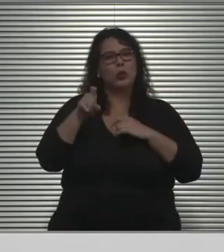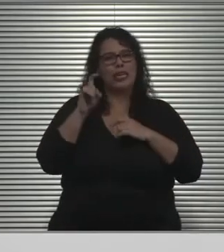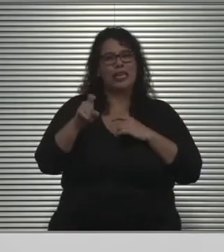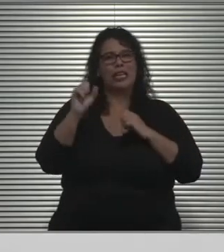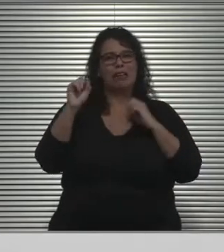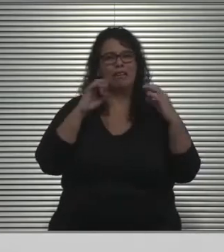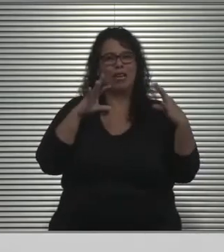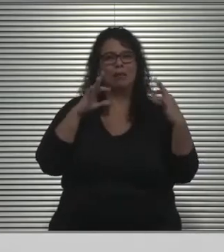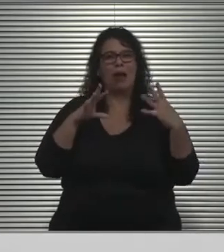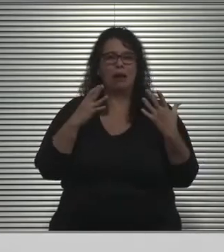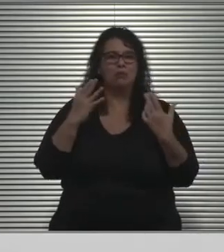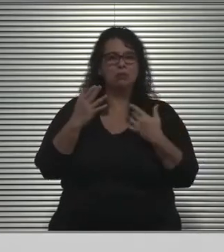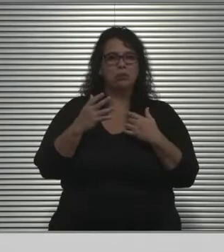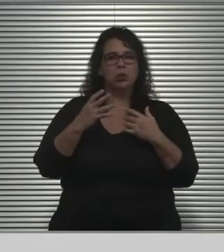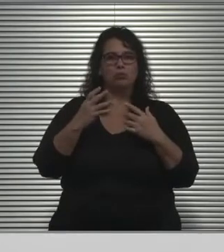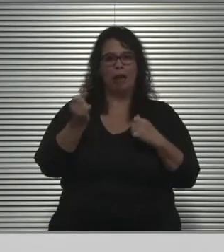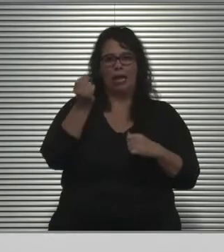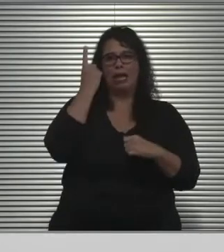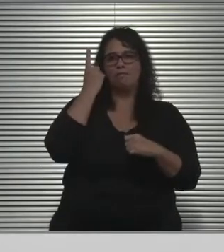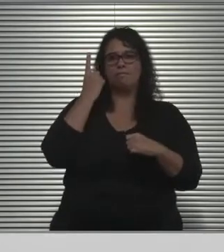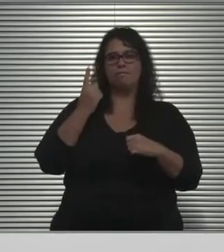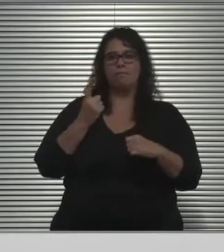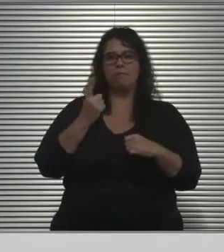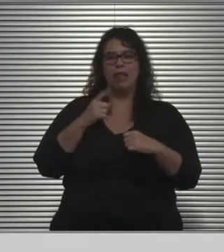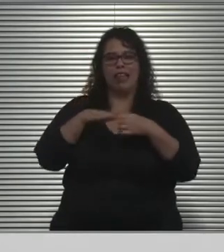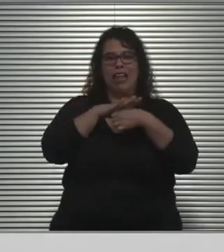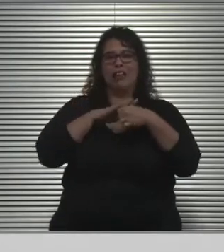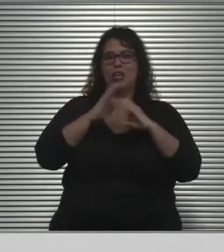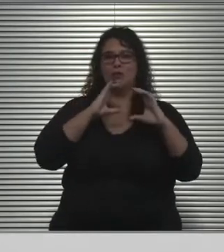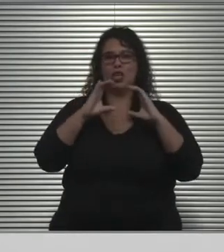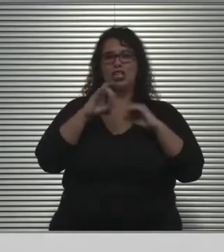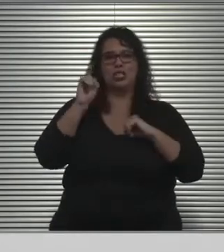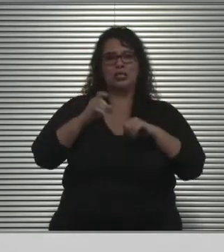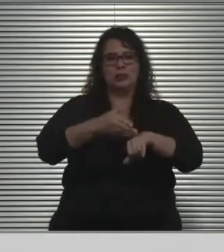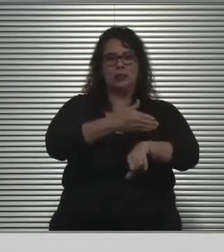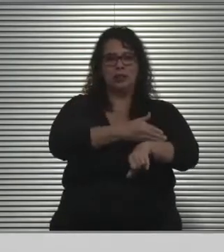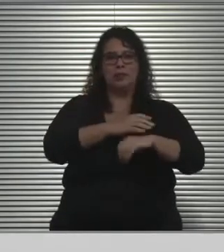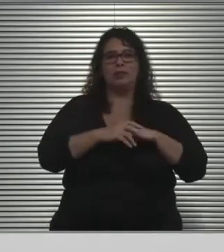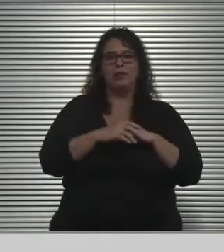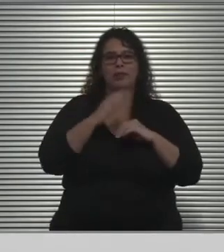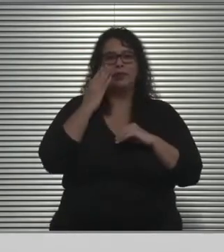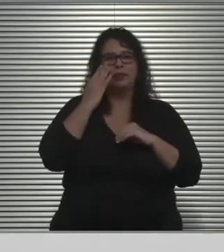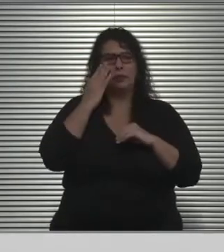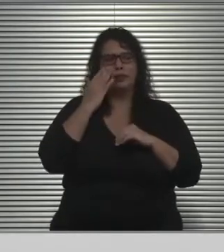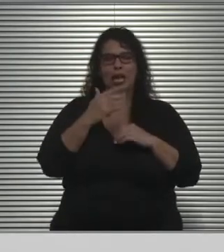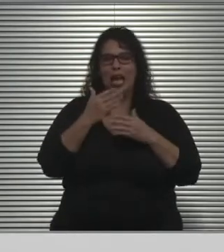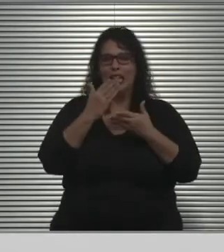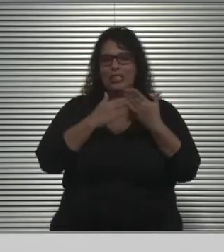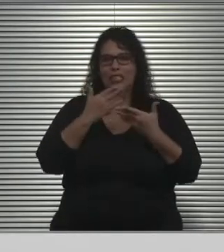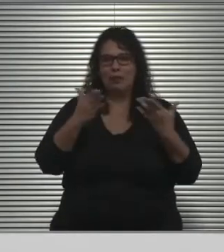So that is received tonight. Some things that go out, if it's a video or written correspondence